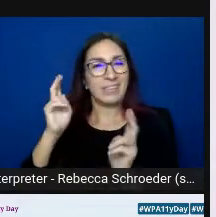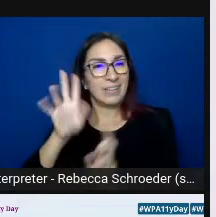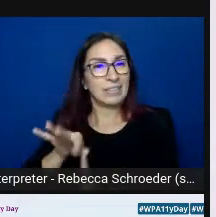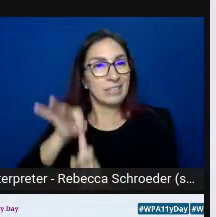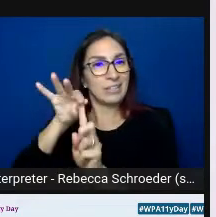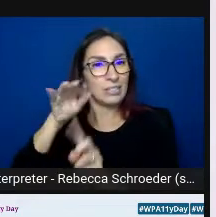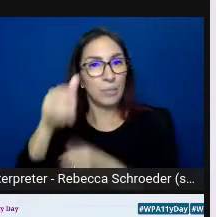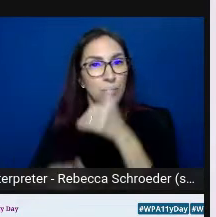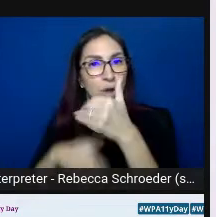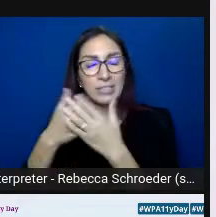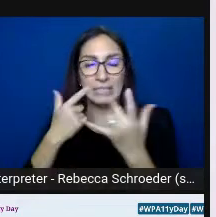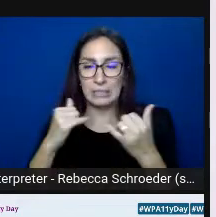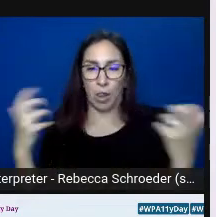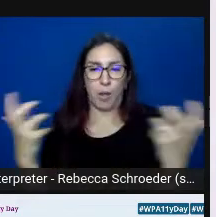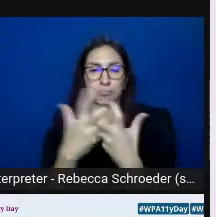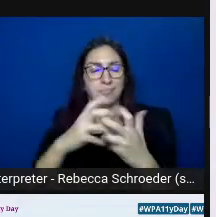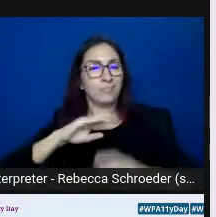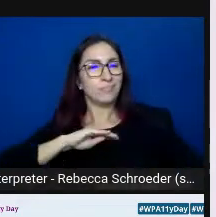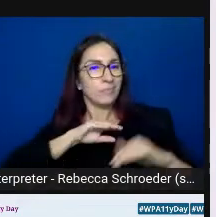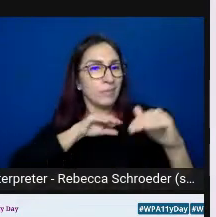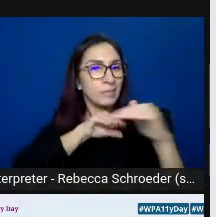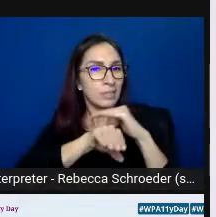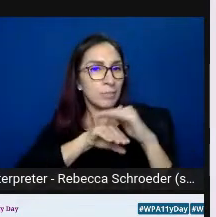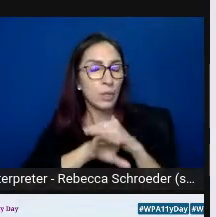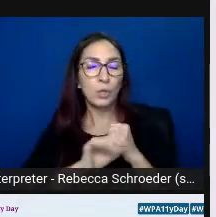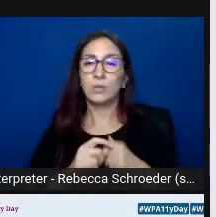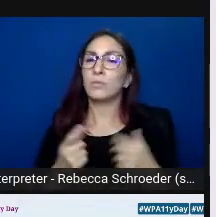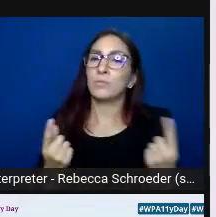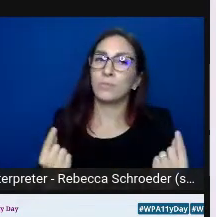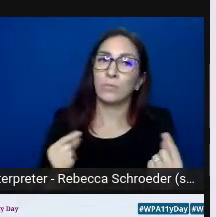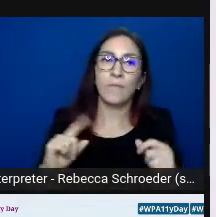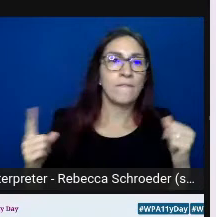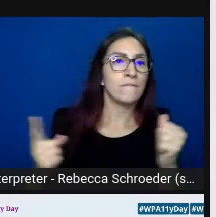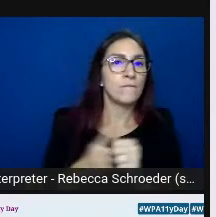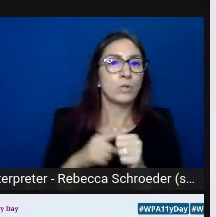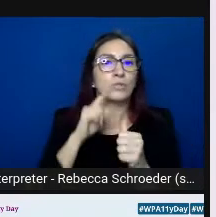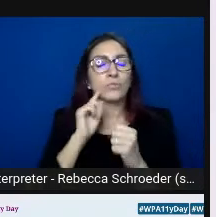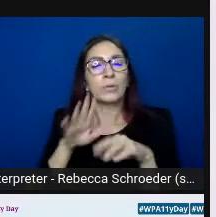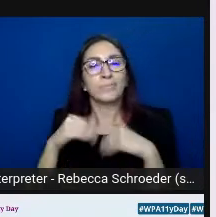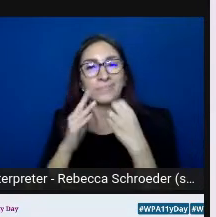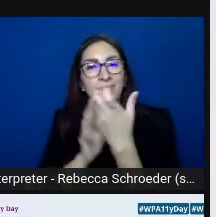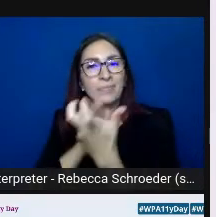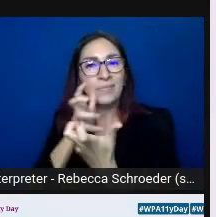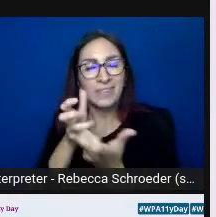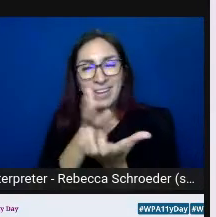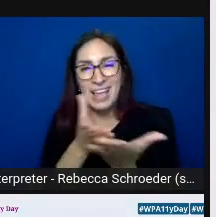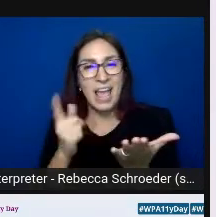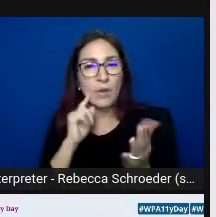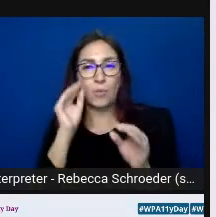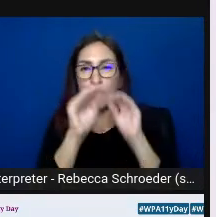Your first step is to identify the common elements used in multiple sites and put them together in one place.